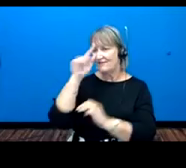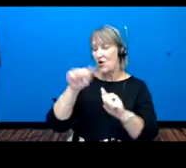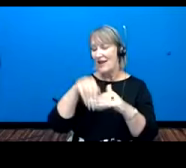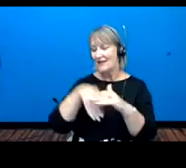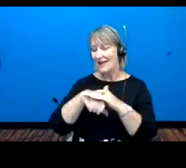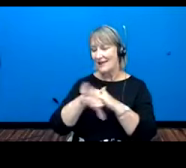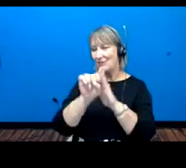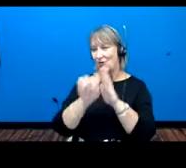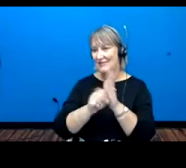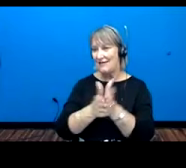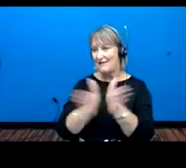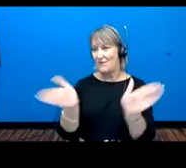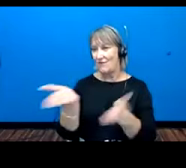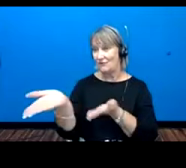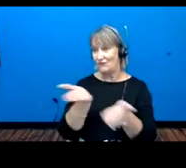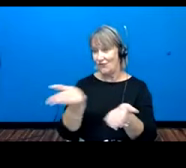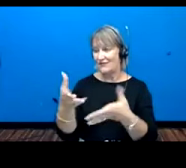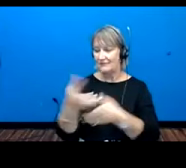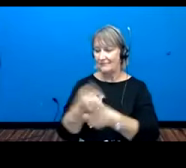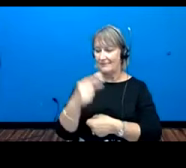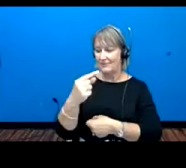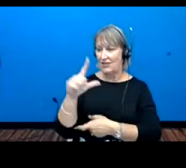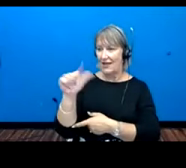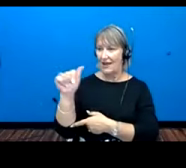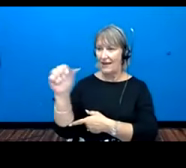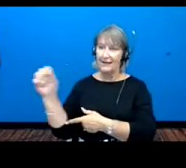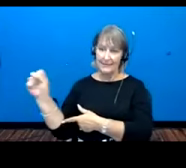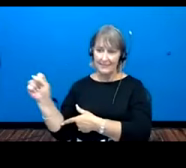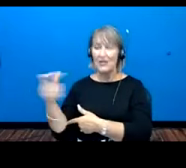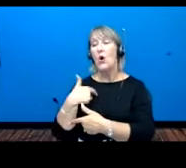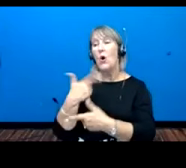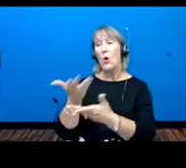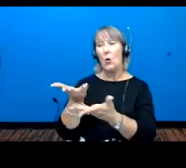And so we've been working with Pat on kind of our initial impacts